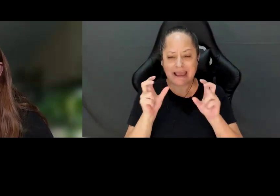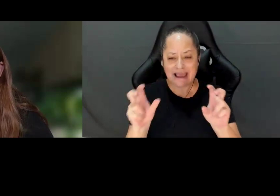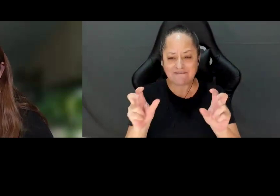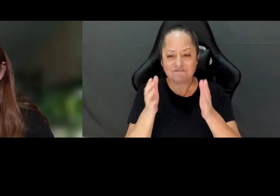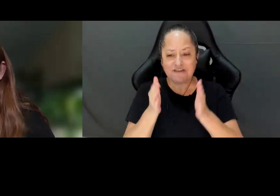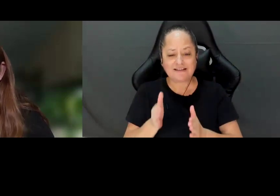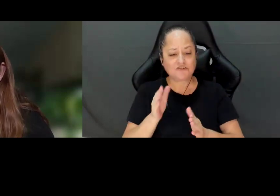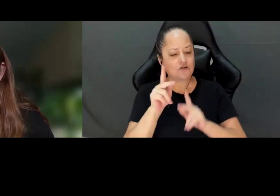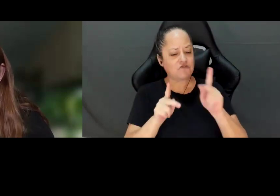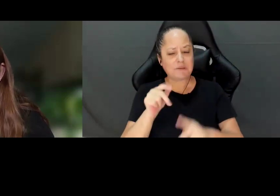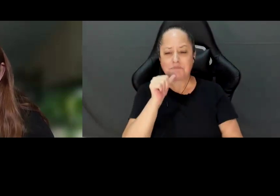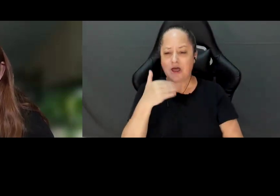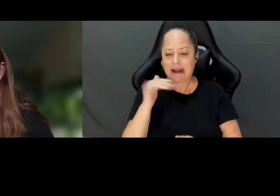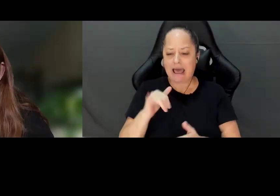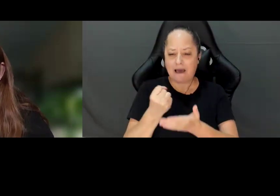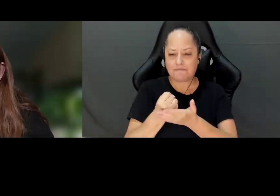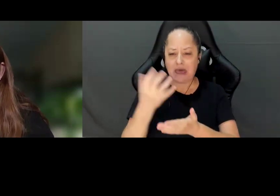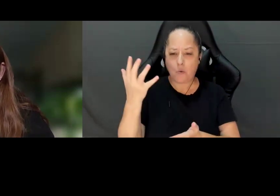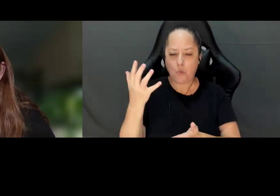that wealthy network to tap into.